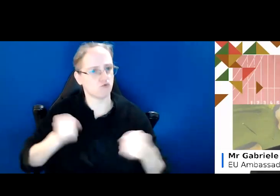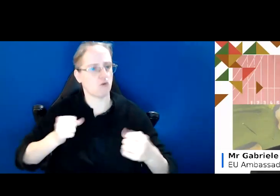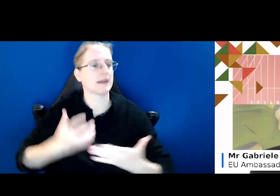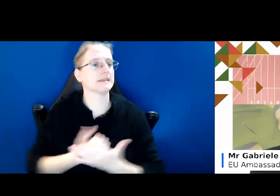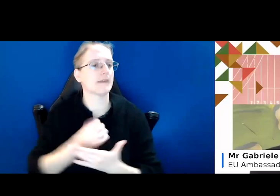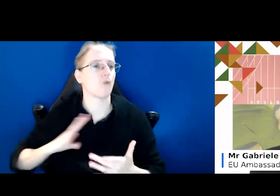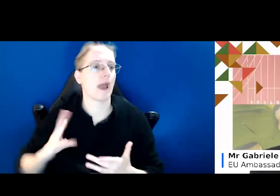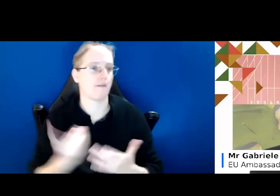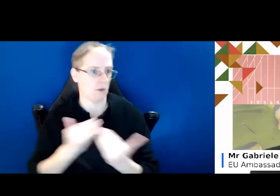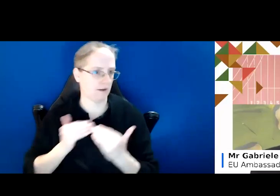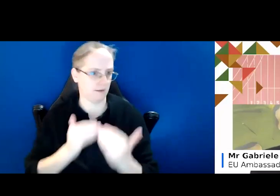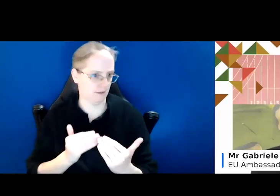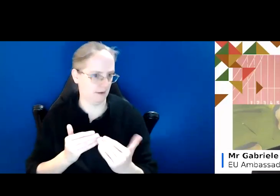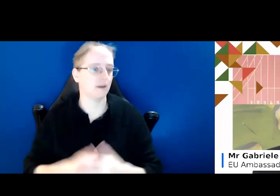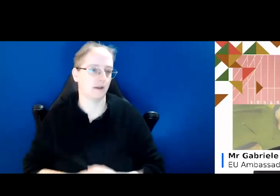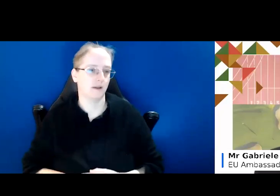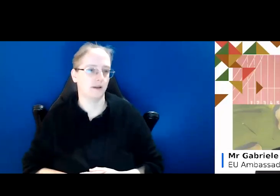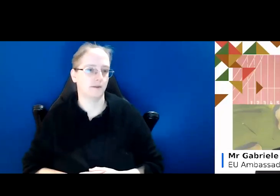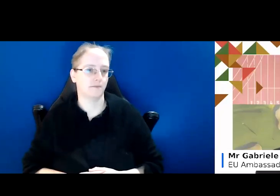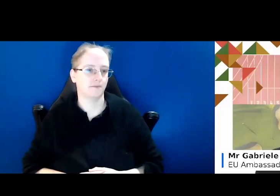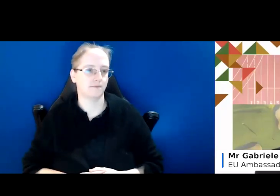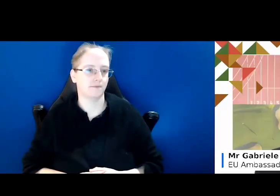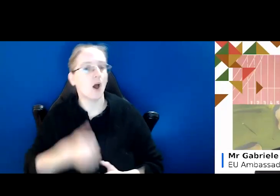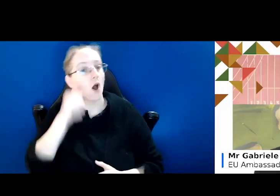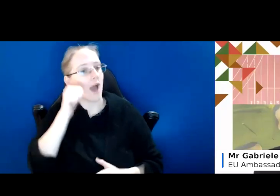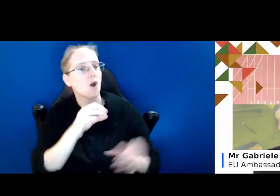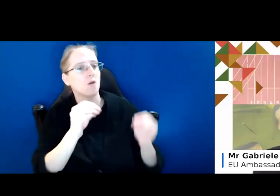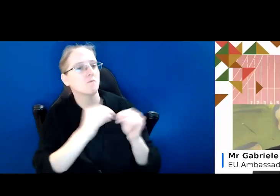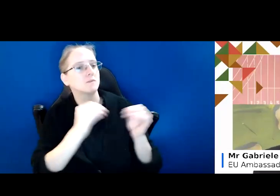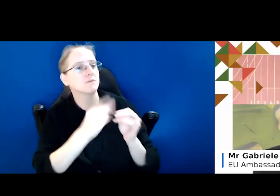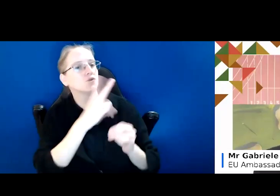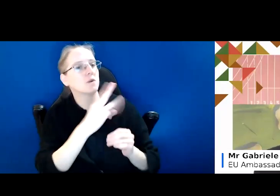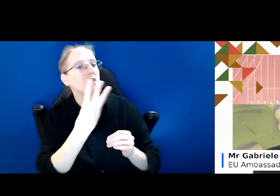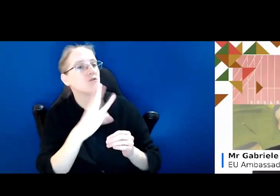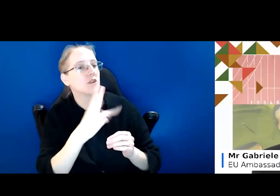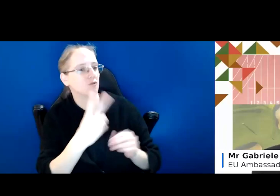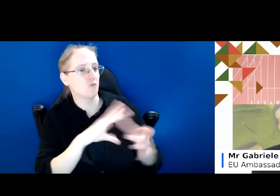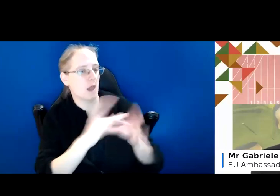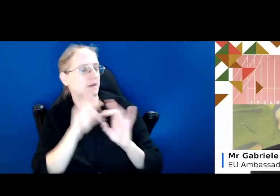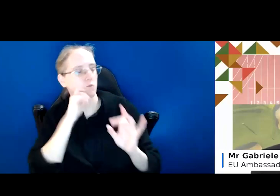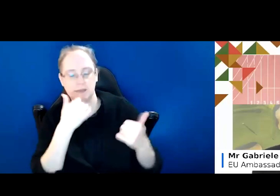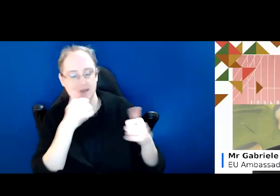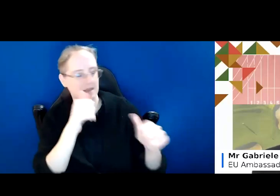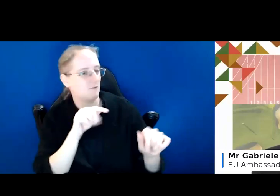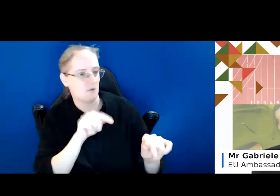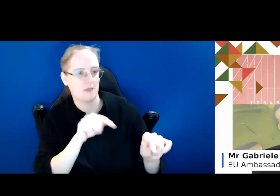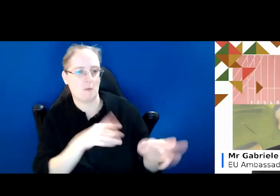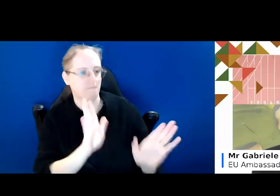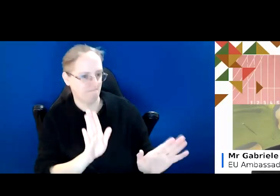And I am sure that Brisbane 2032 will be an incredible success in this respect.